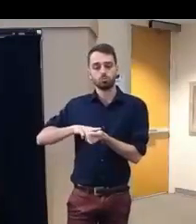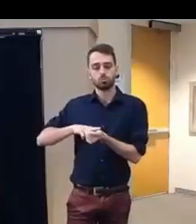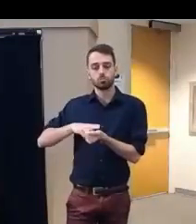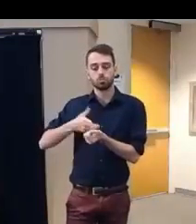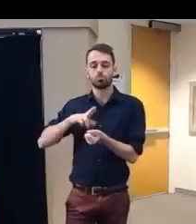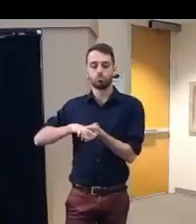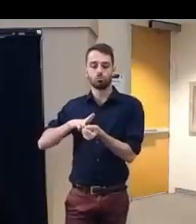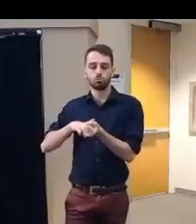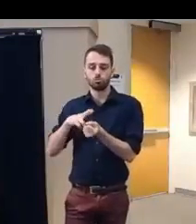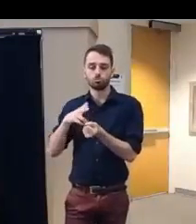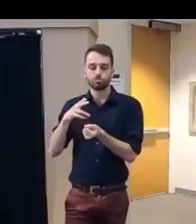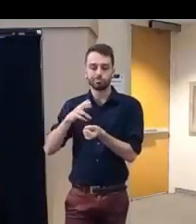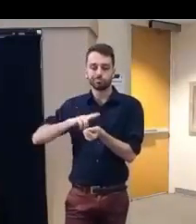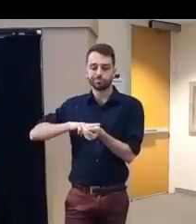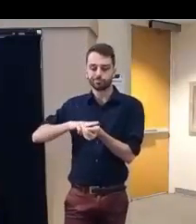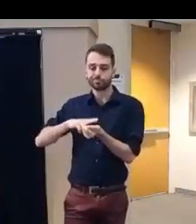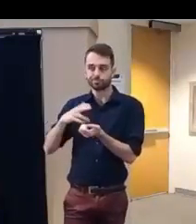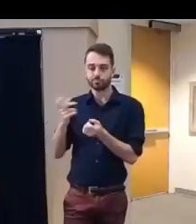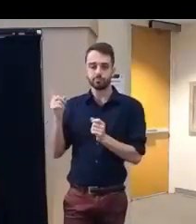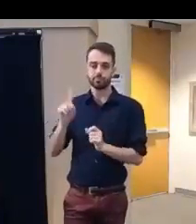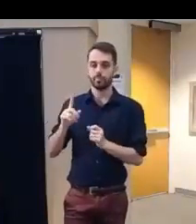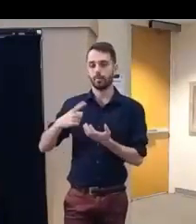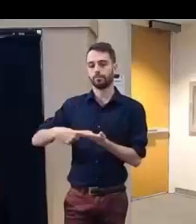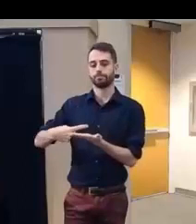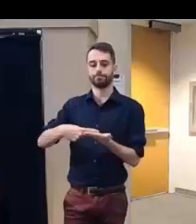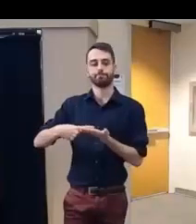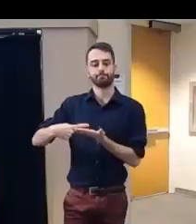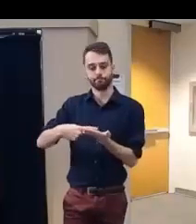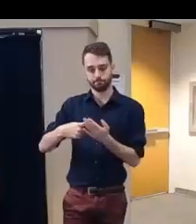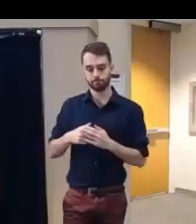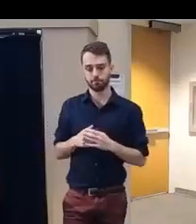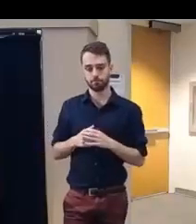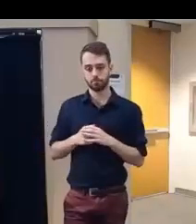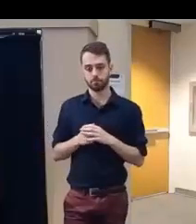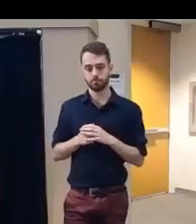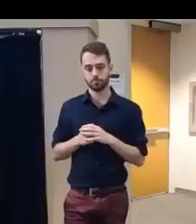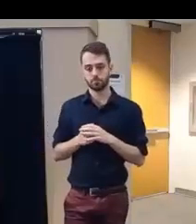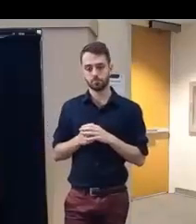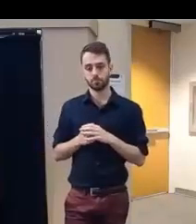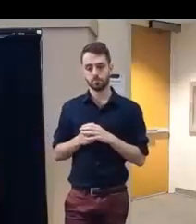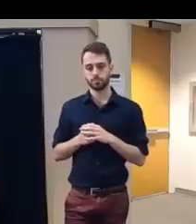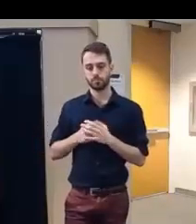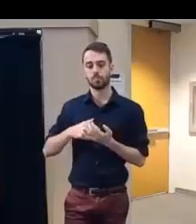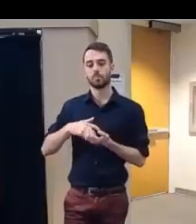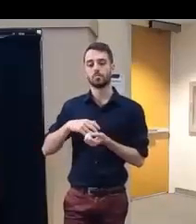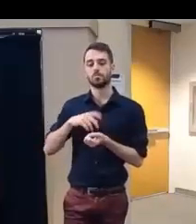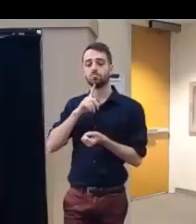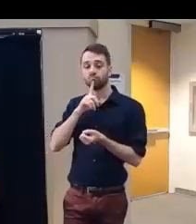which really capitalizes on the nursing team's expertise in the patient it's an